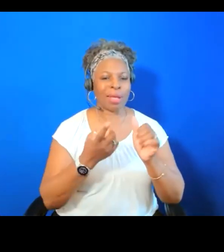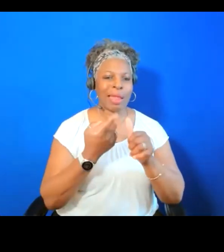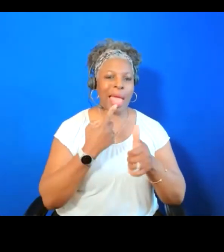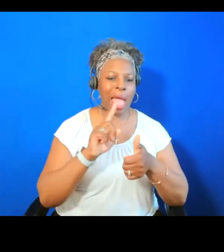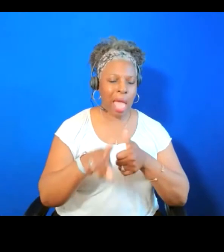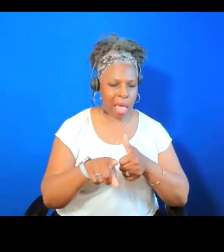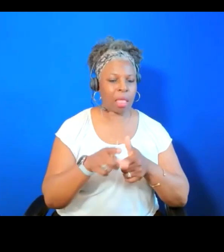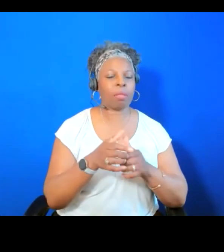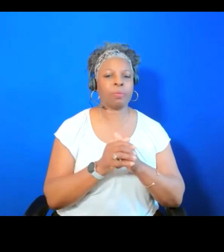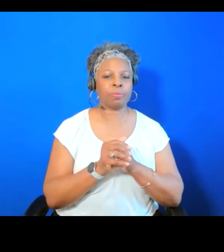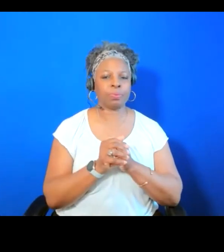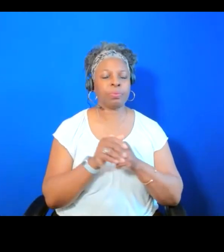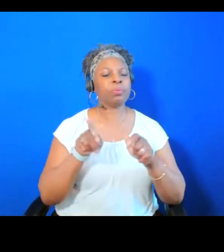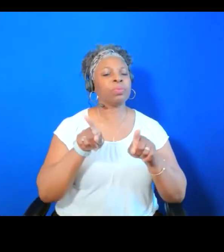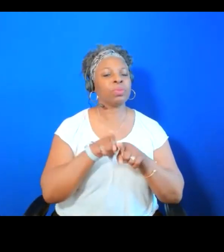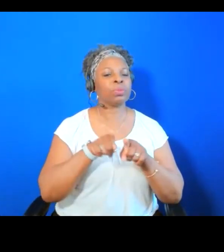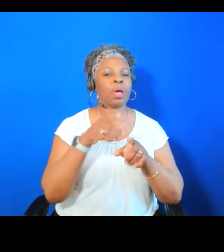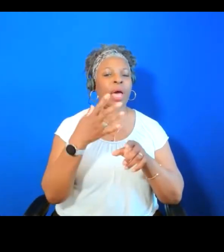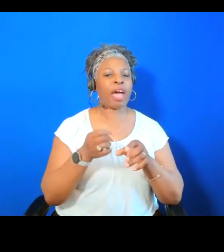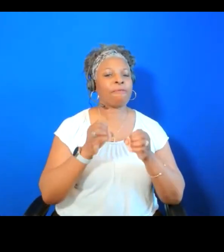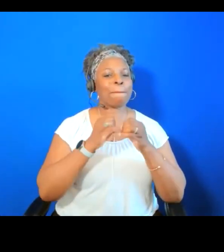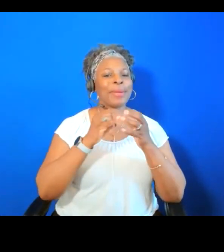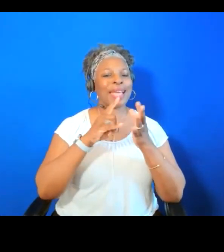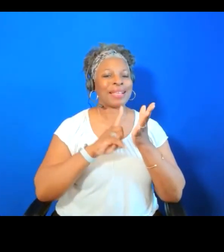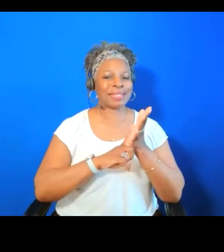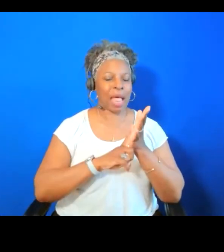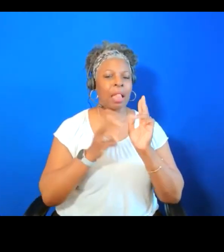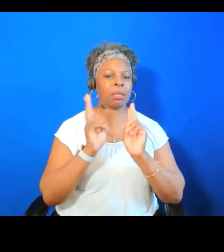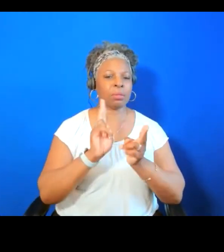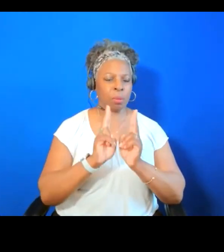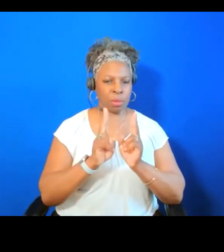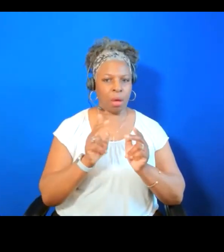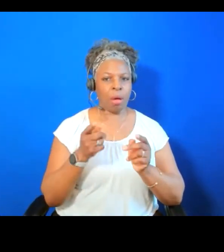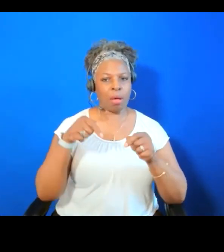We also have a British Sign Language Interpretation available for this event.